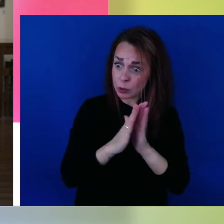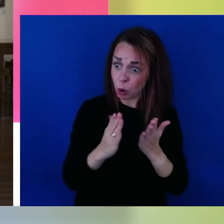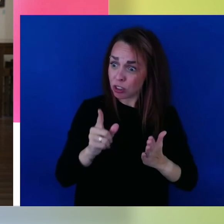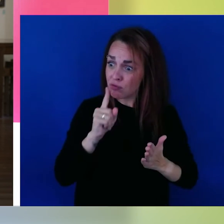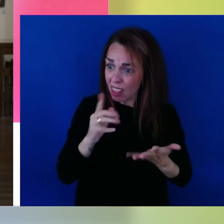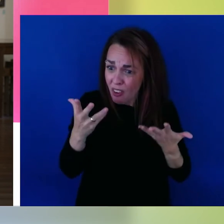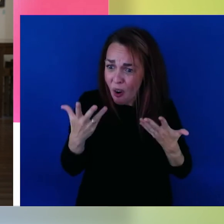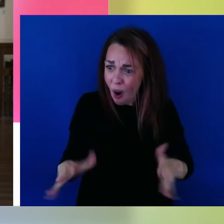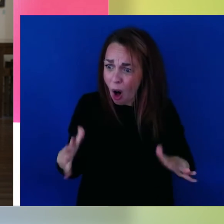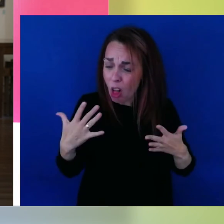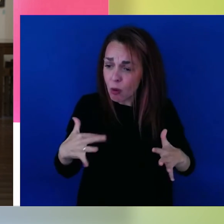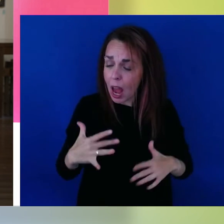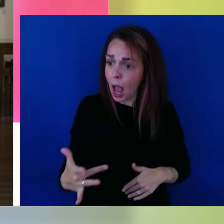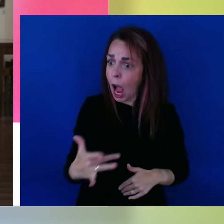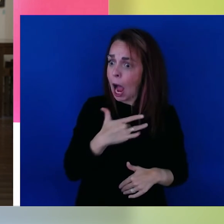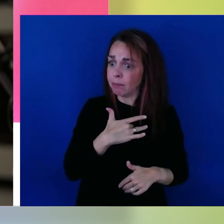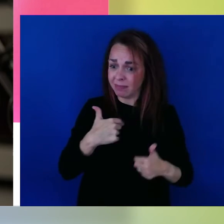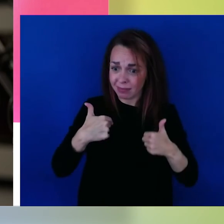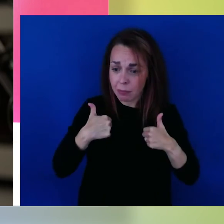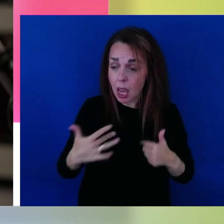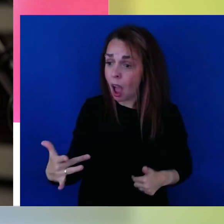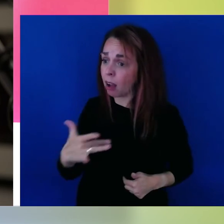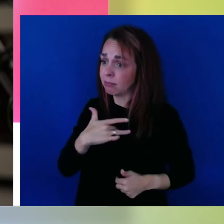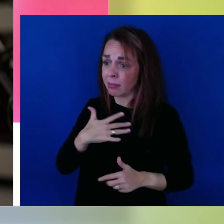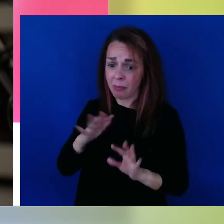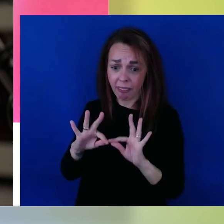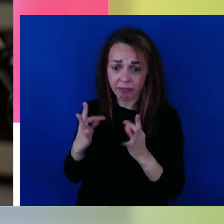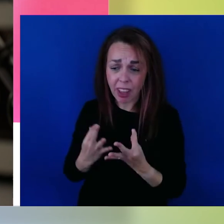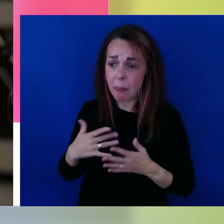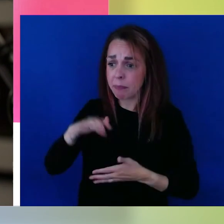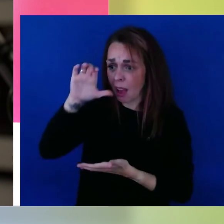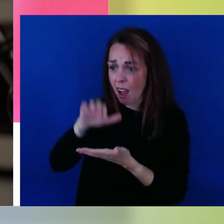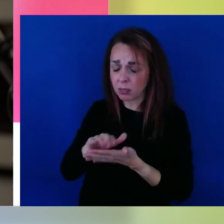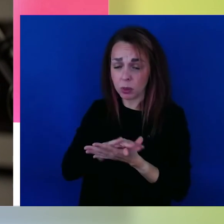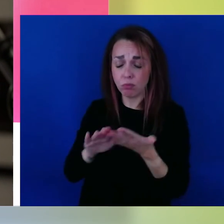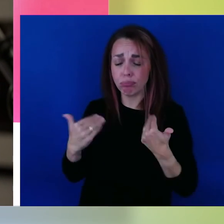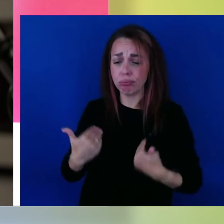to my husband, to our family and our life.